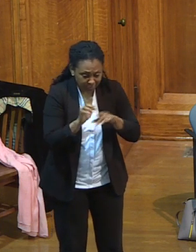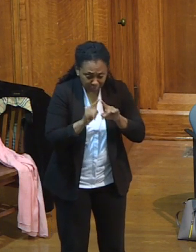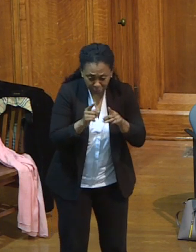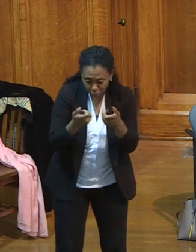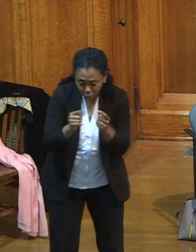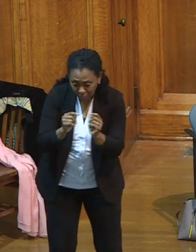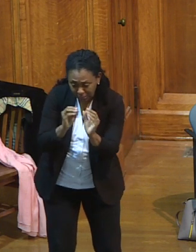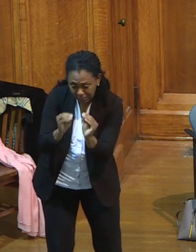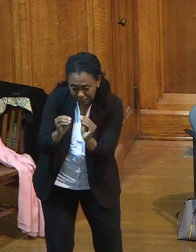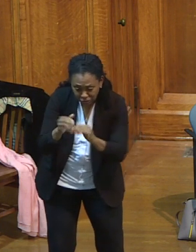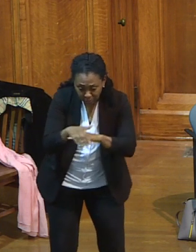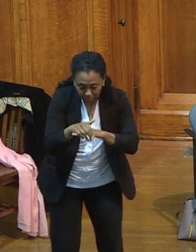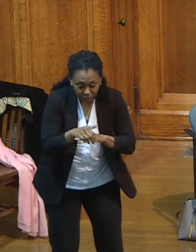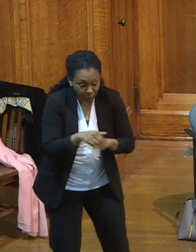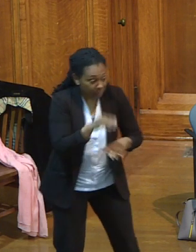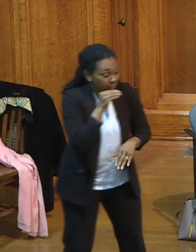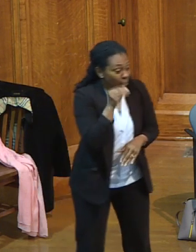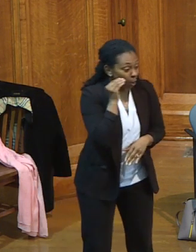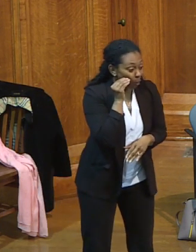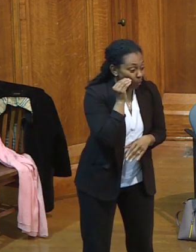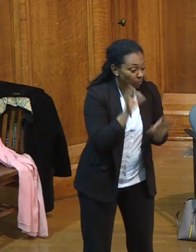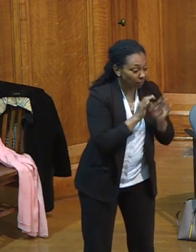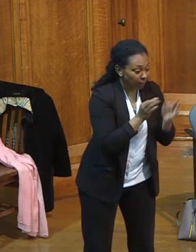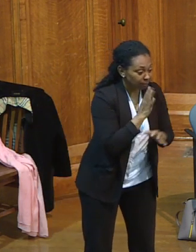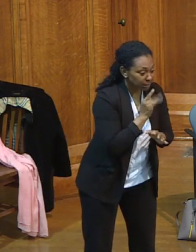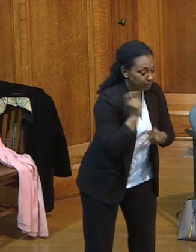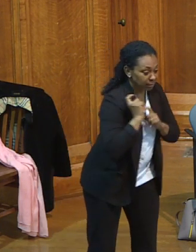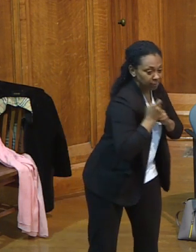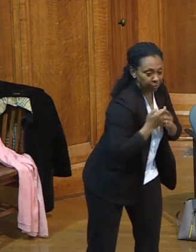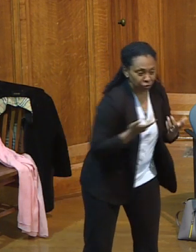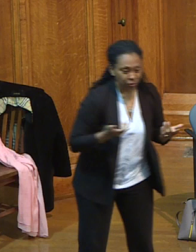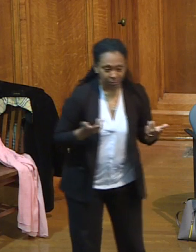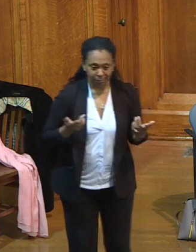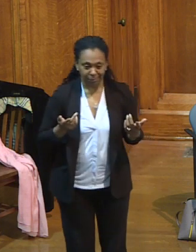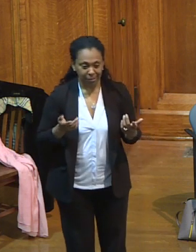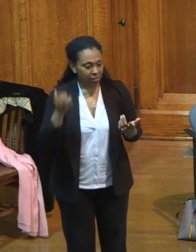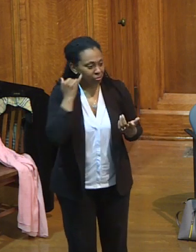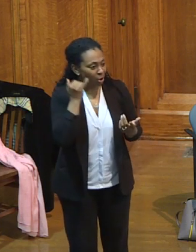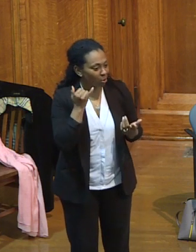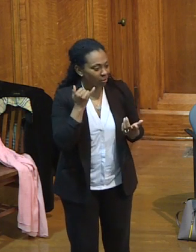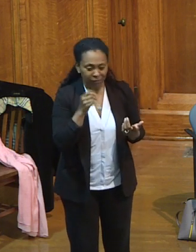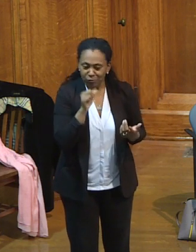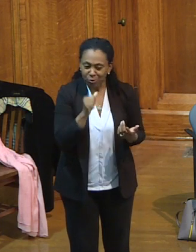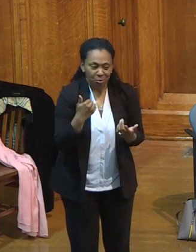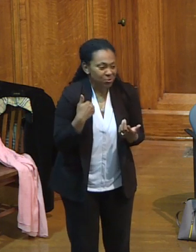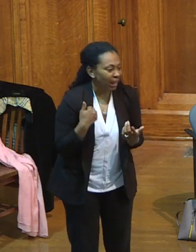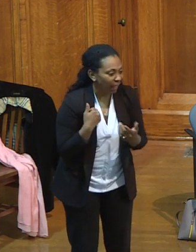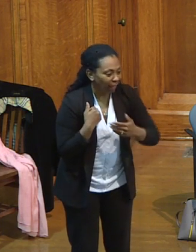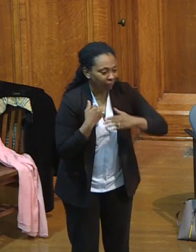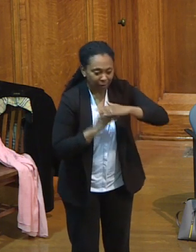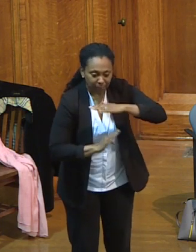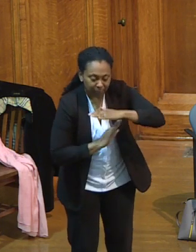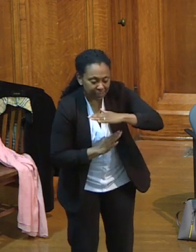because at home the family is speaking Spanish. So it seems like if you're missing your fundamental language, a foundational language,